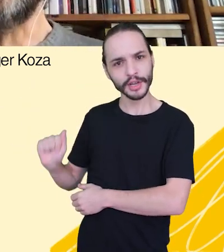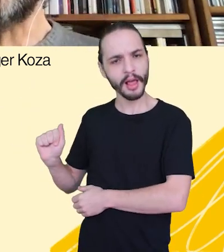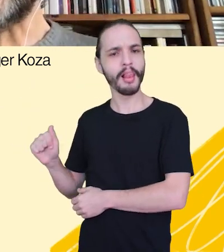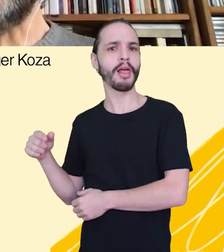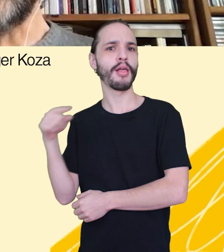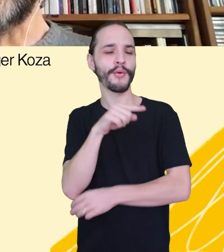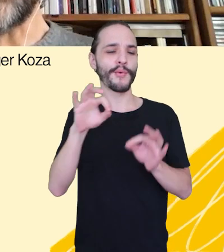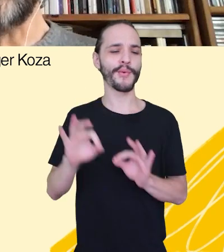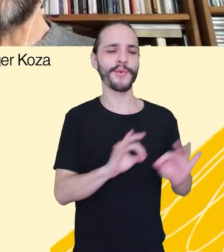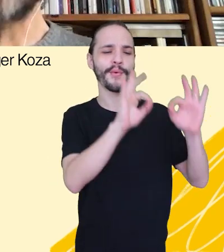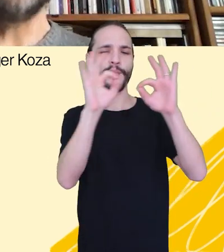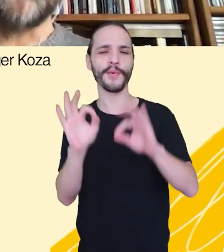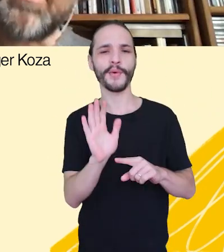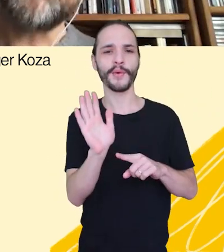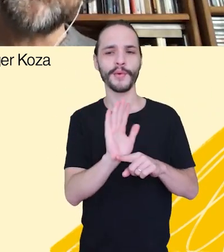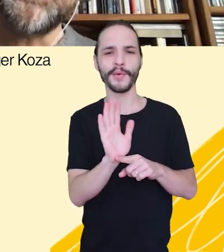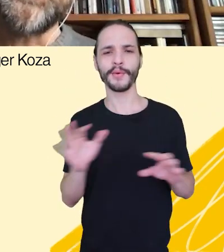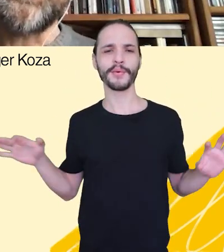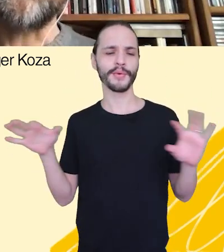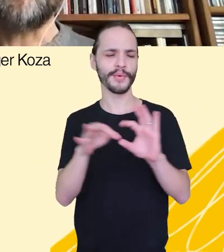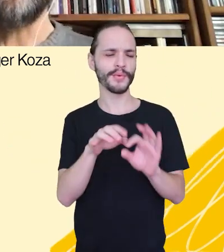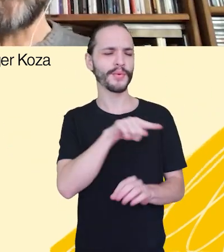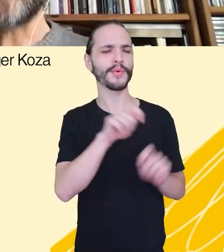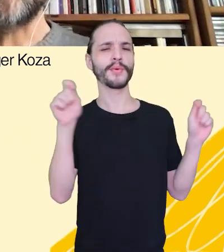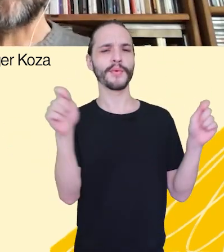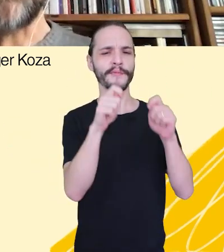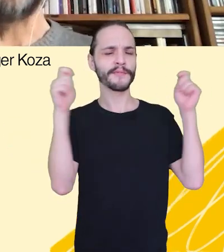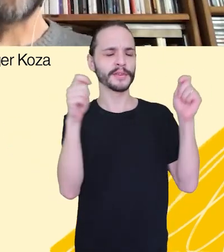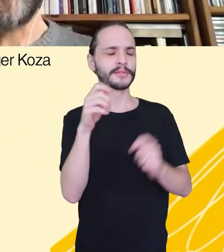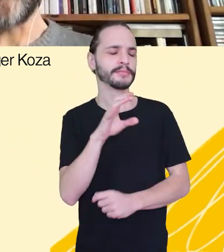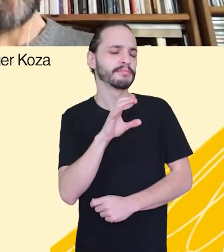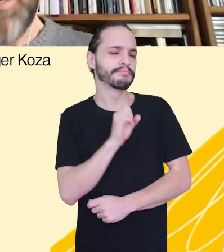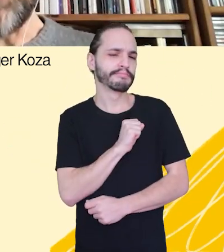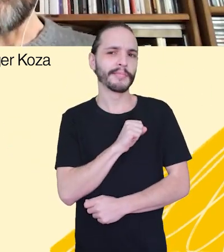A film festival that I truly love and a filmmaker who I truly admire.